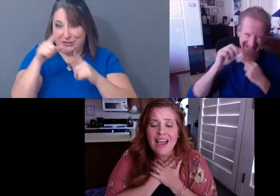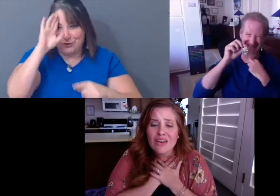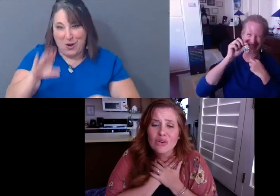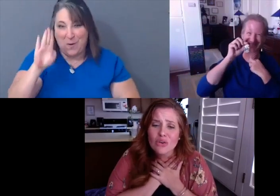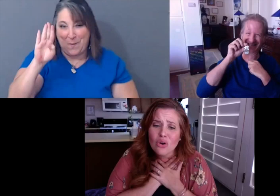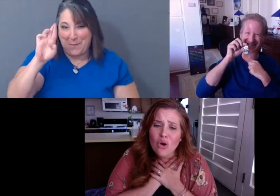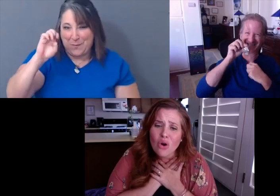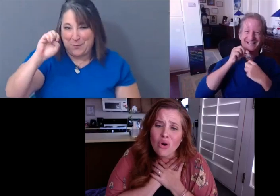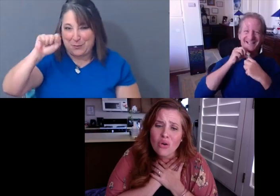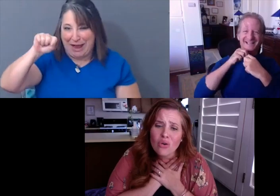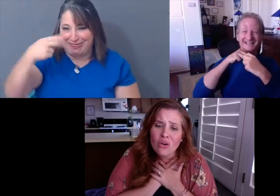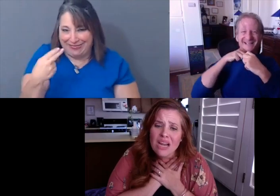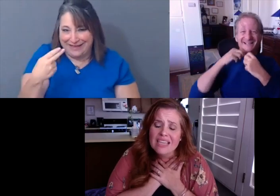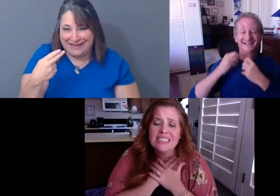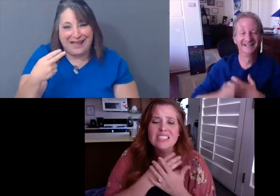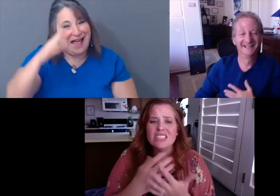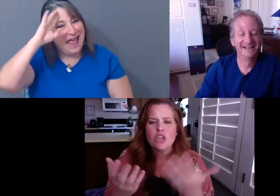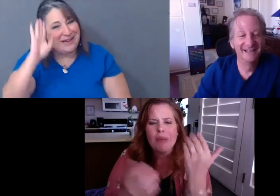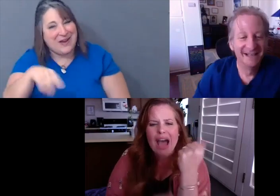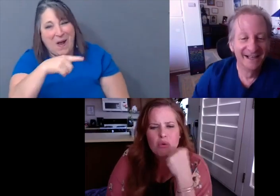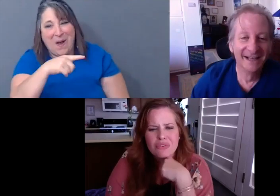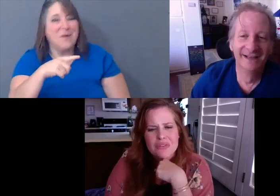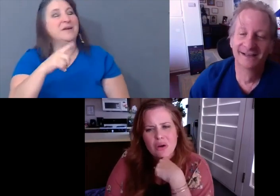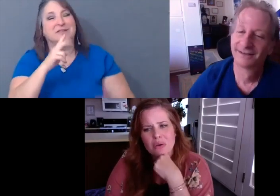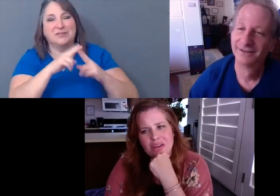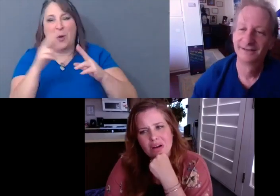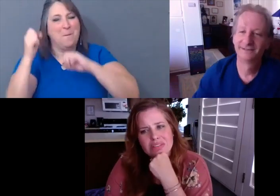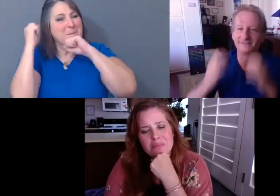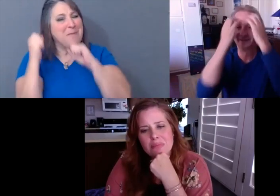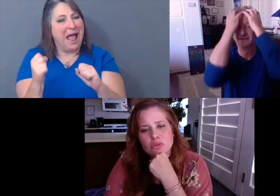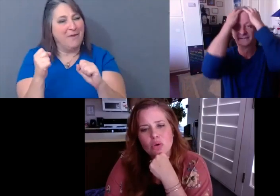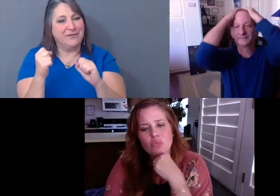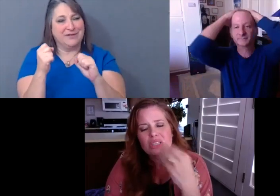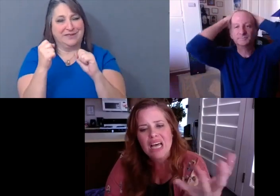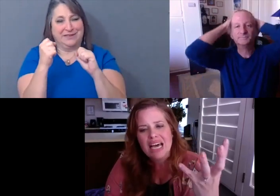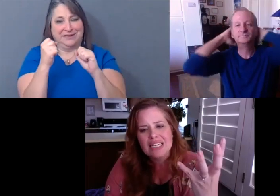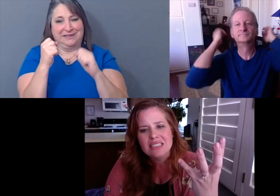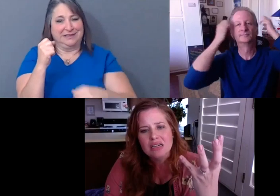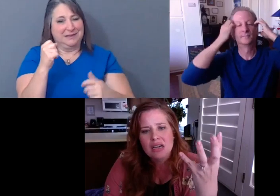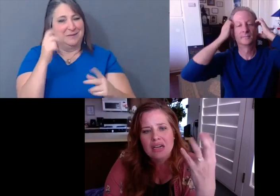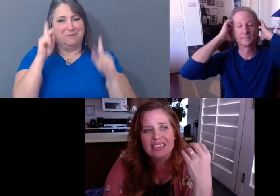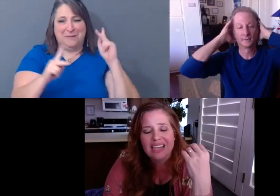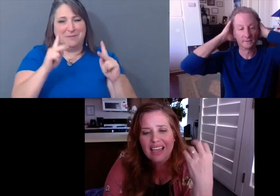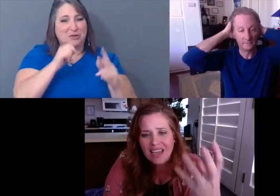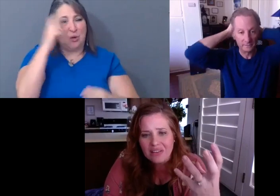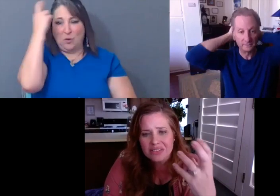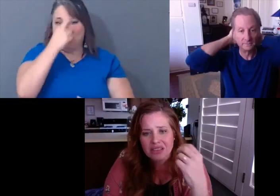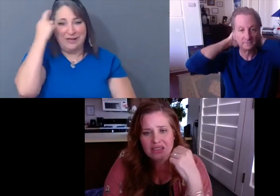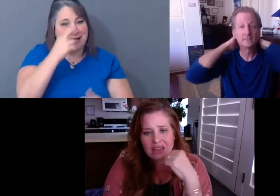I know, it's so powerful though. I know that people don't realize, it's a gift.